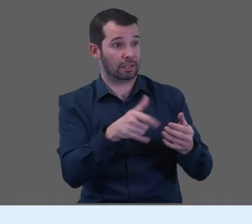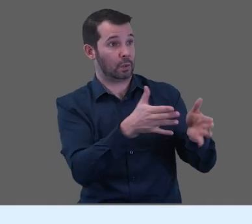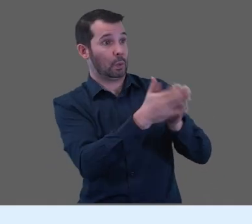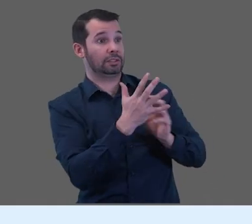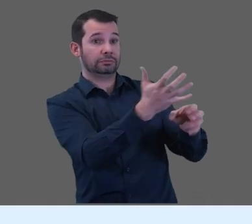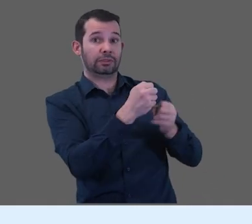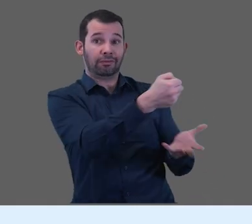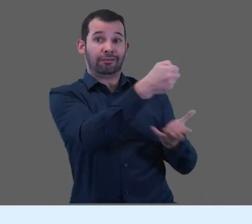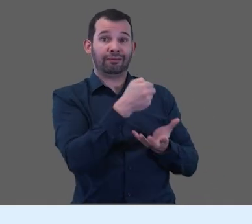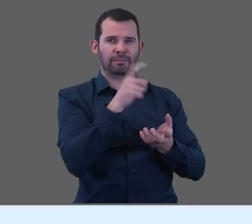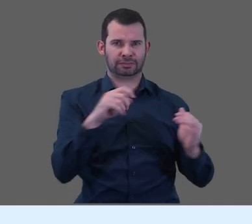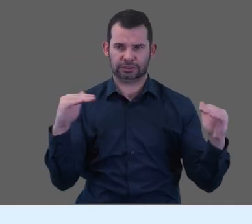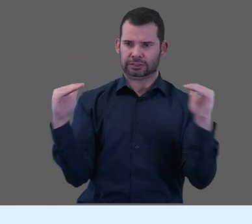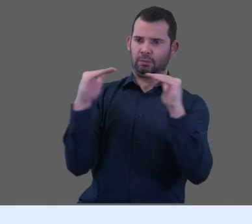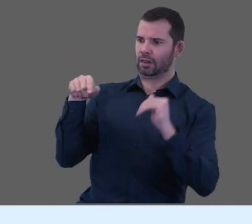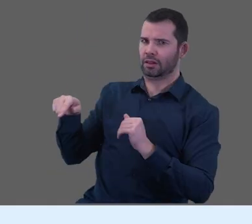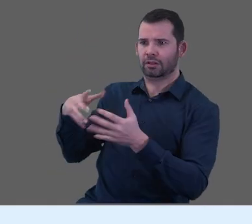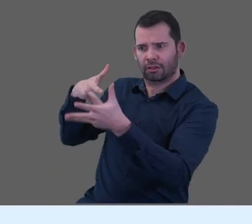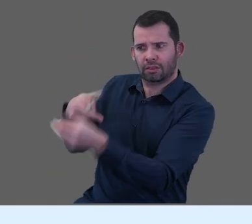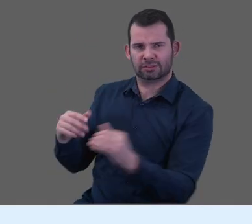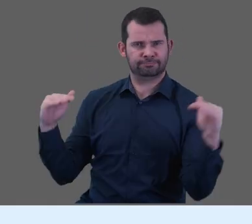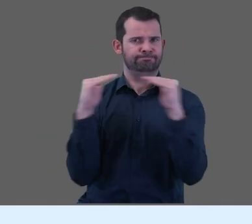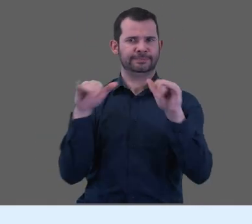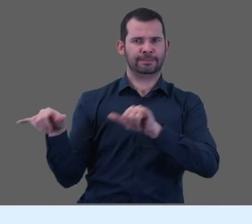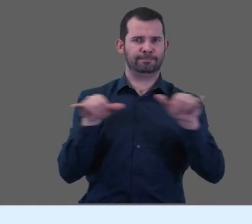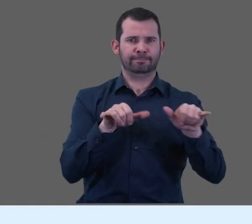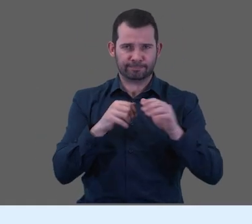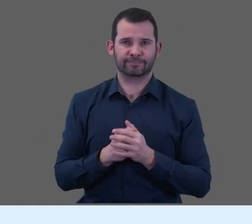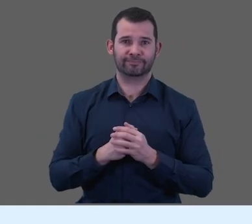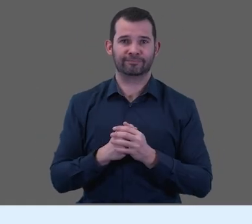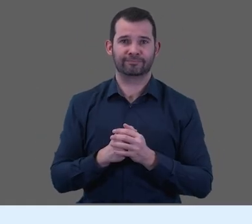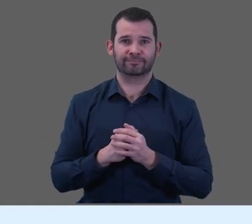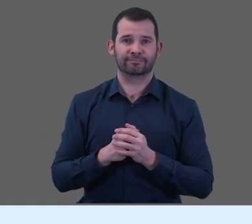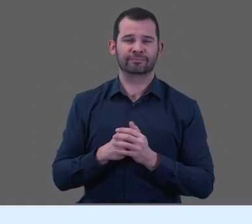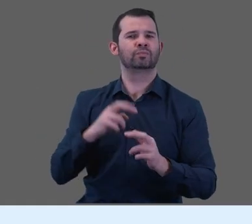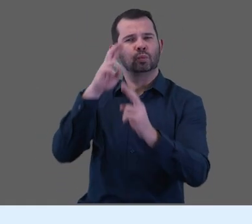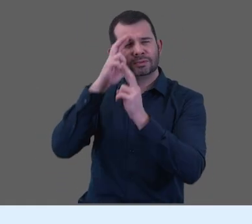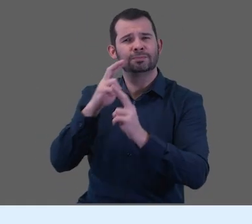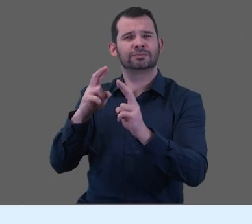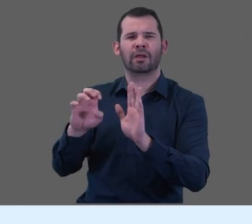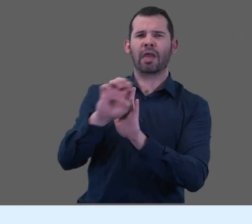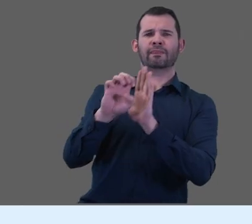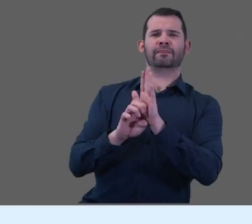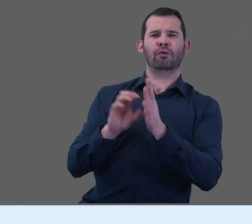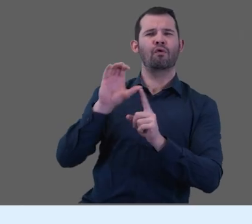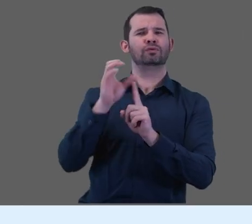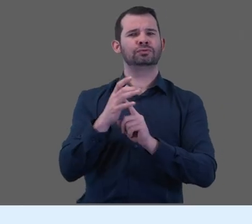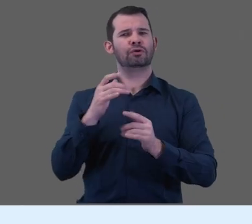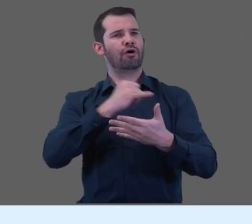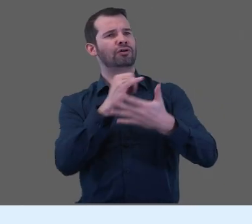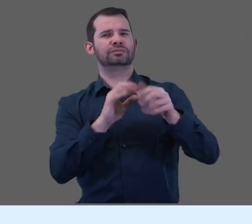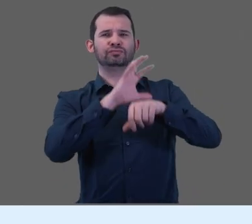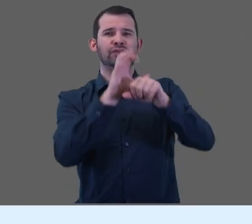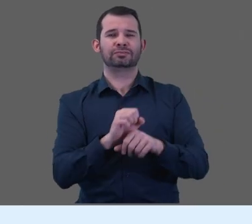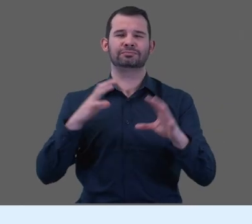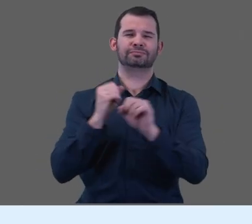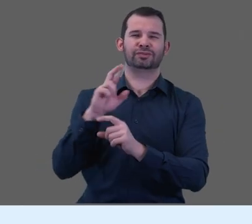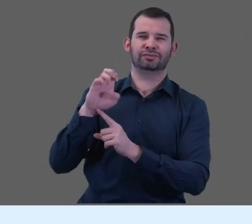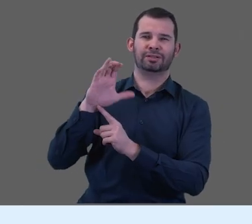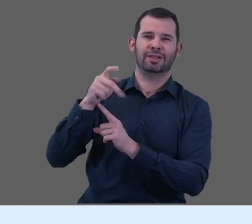must equal the total expenses. Respectful and Ethical Cultural Artistic Practices, or RECAP,